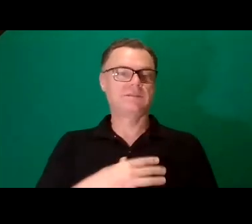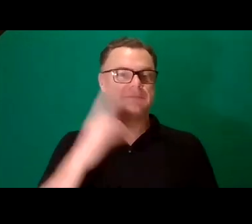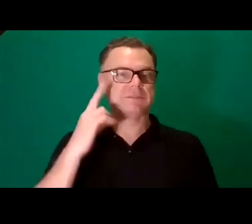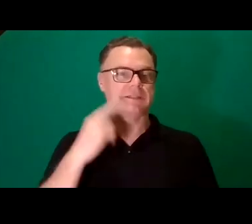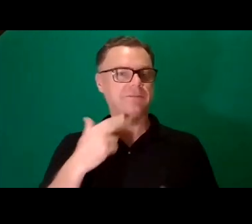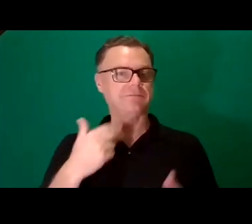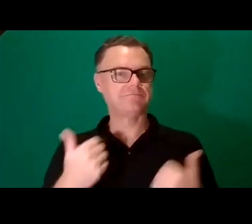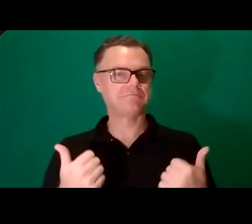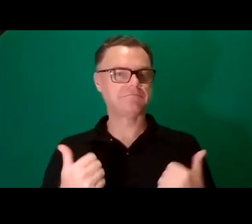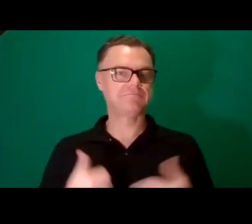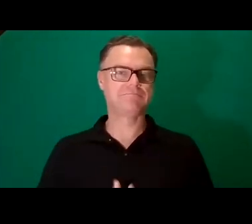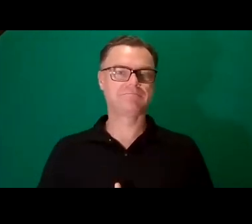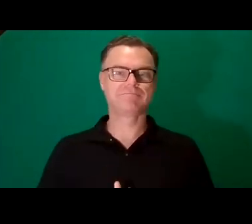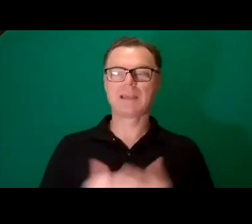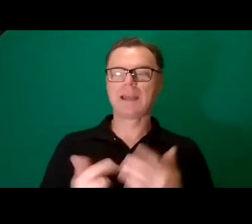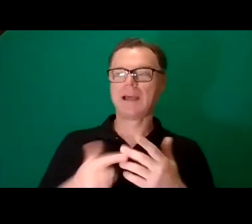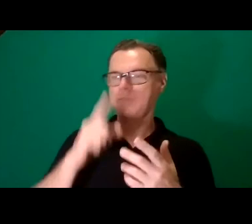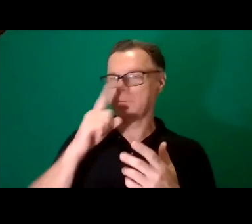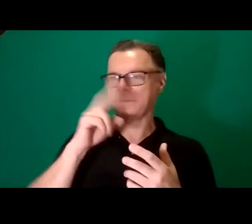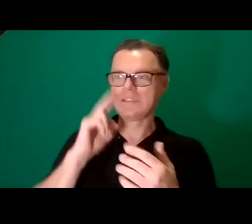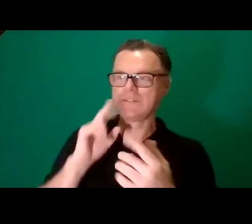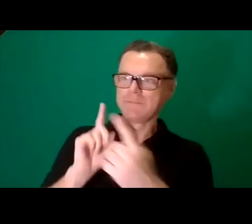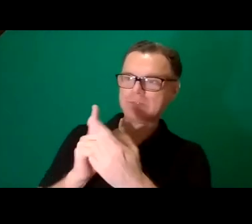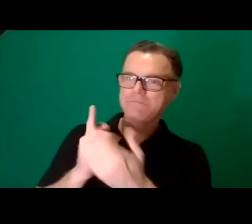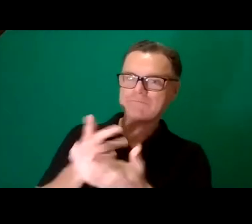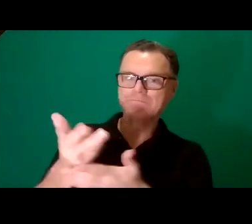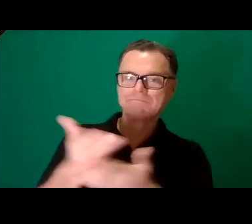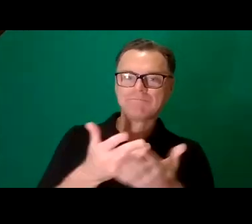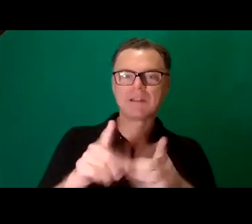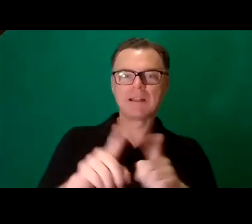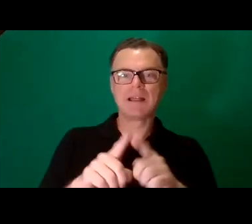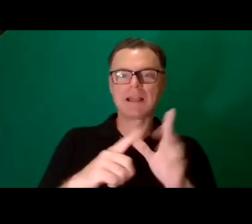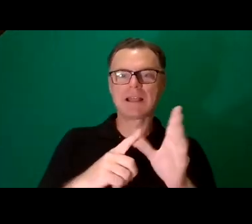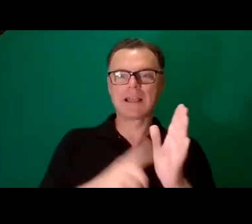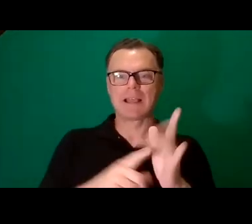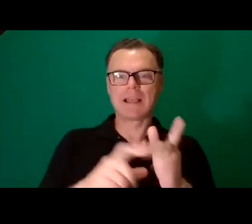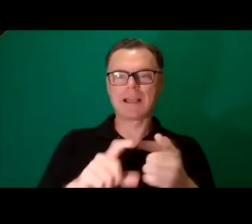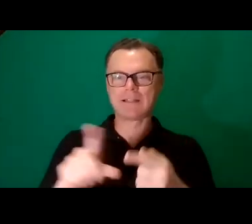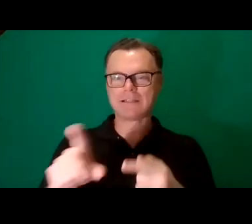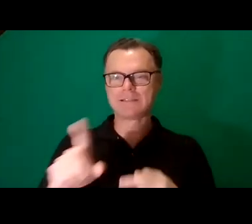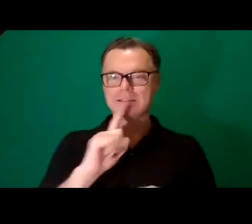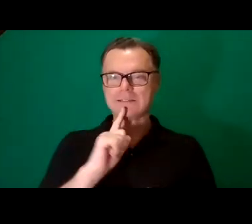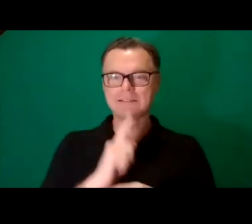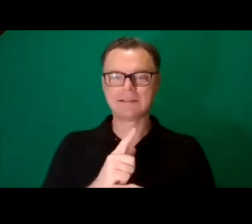to speak to other deaf people because just like Ala said, there are so many so many